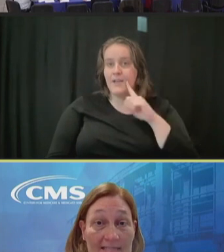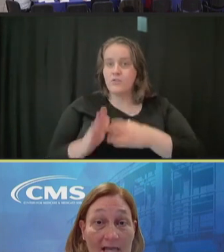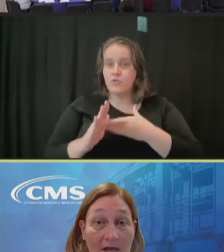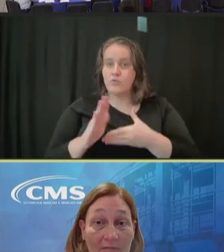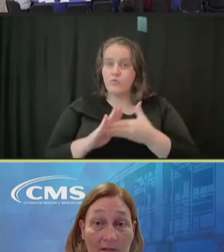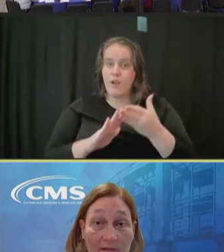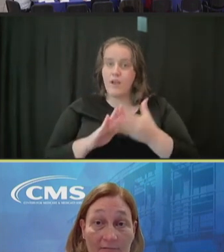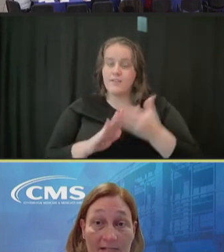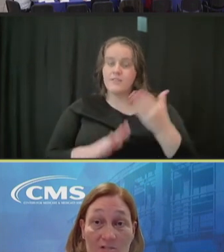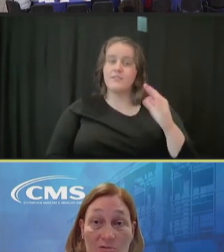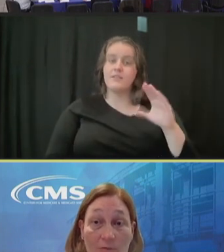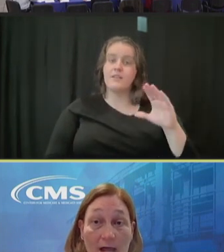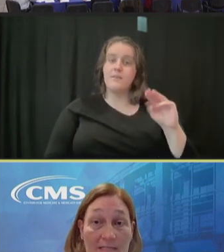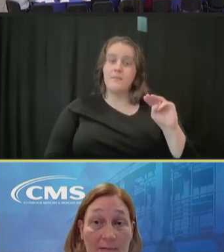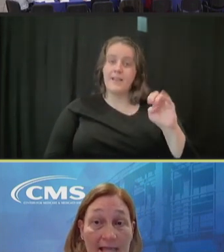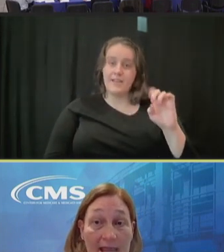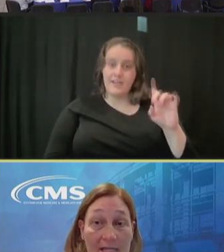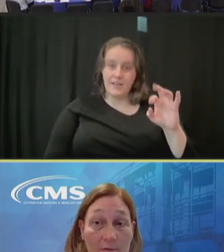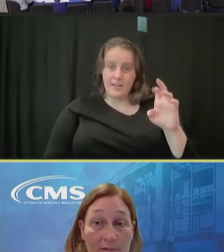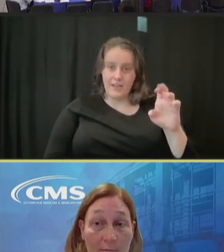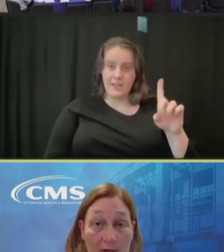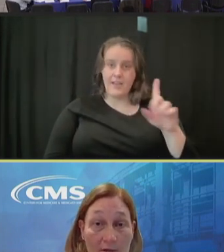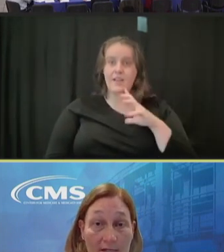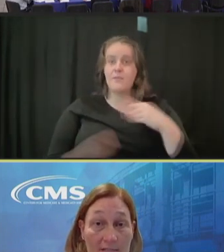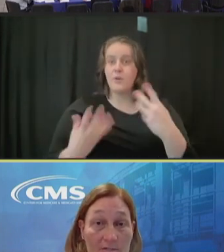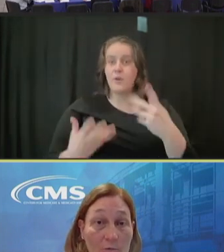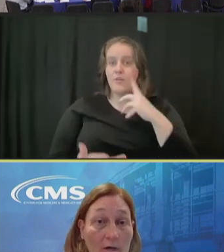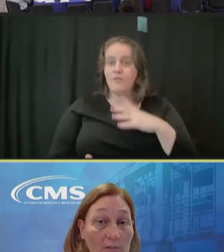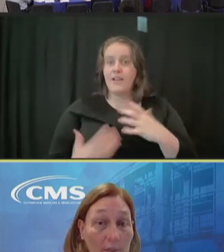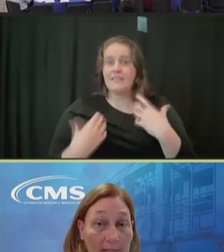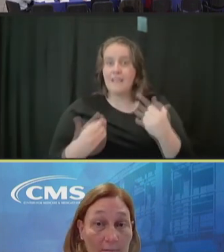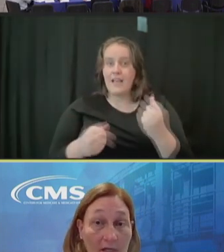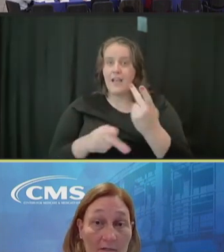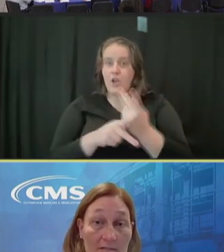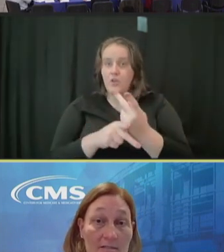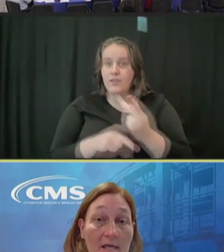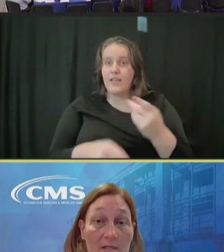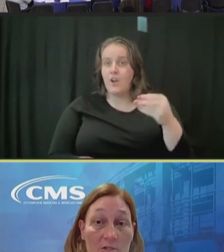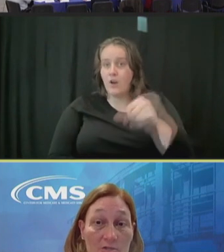provides health coverage to approximately 80 million Americans who are low income adults,